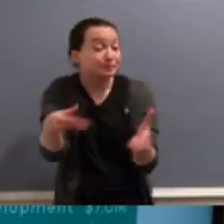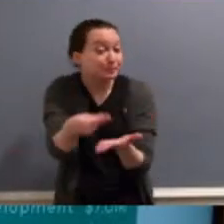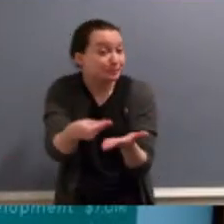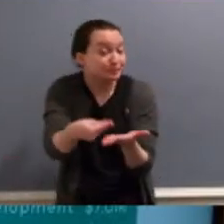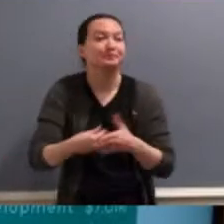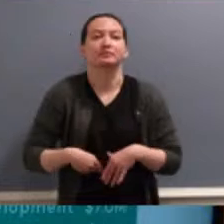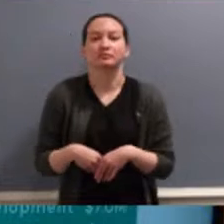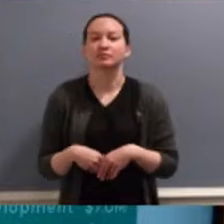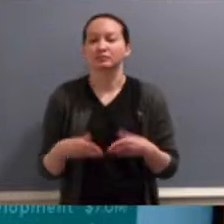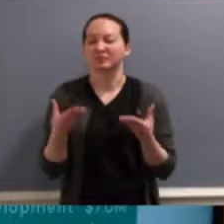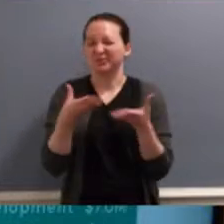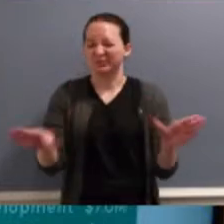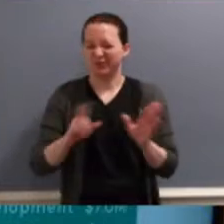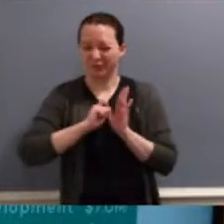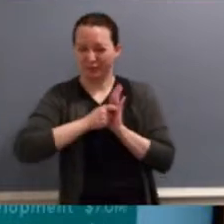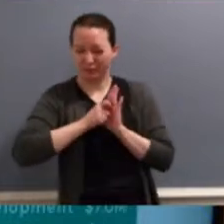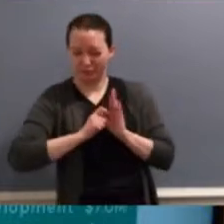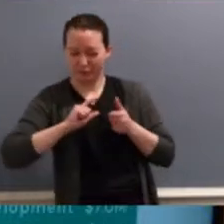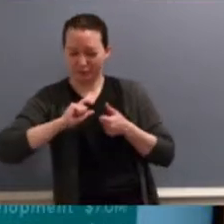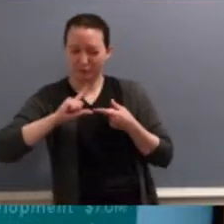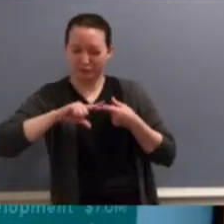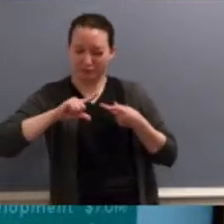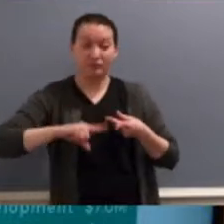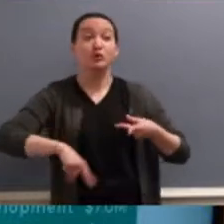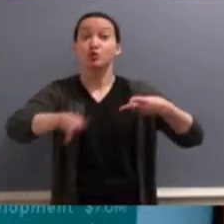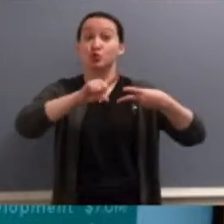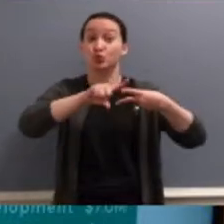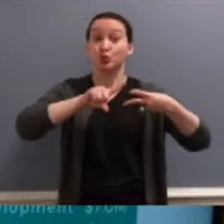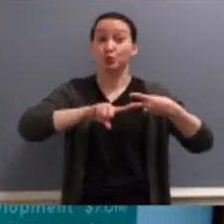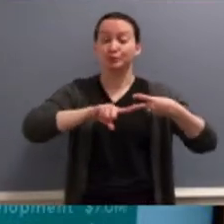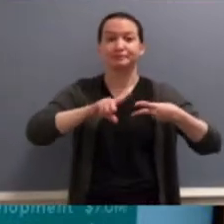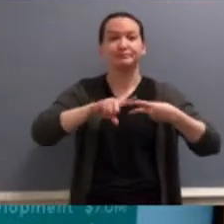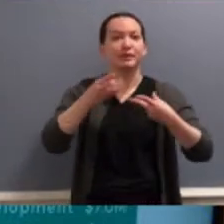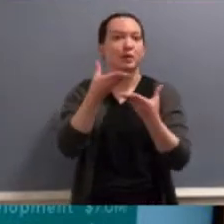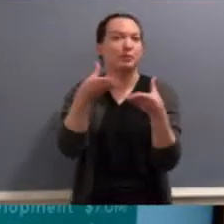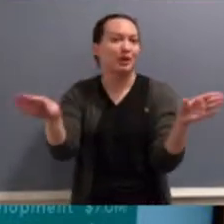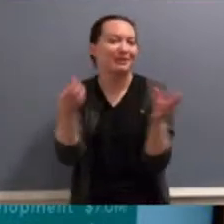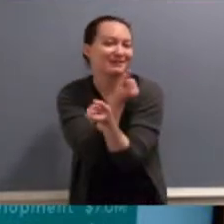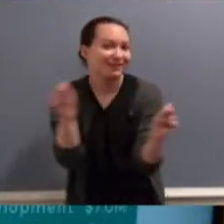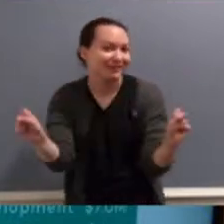a few things to point out that the two biggest pieces of this are the public safety and judicial